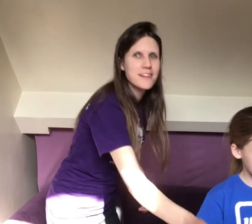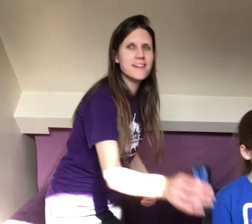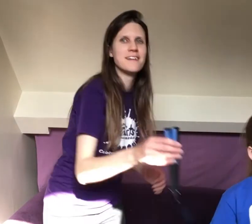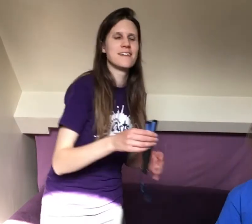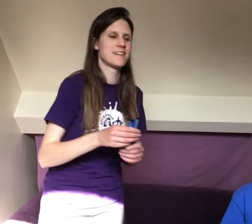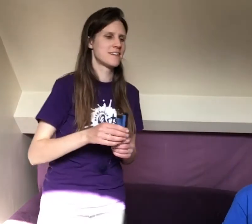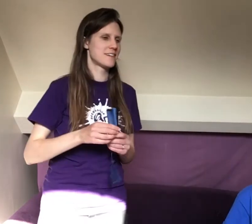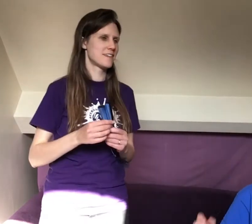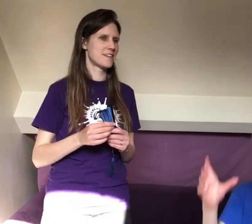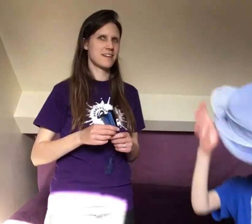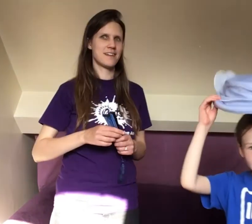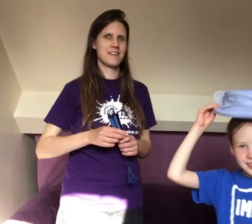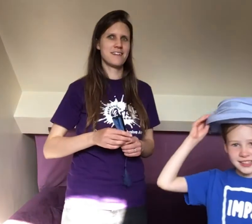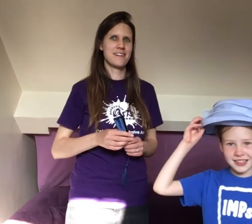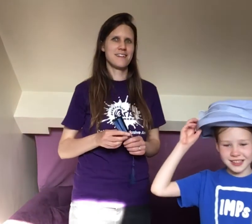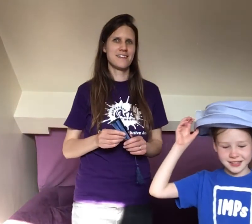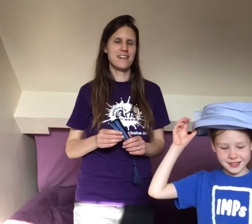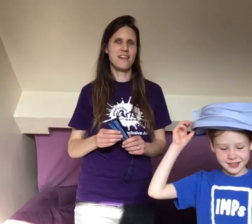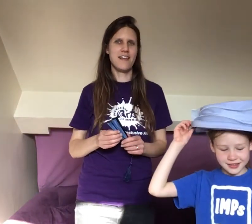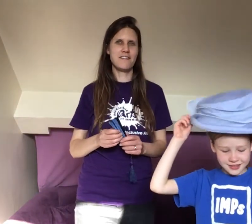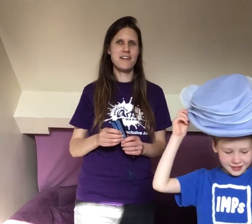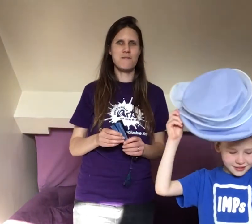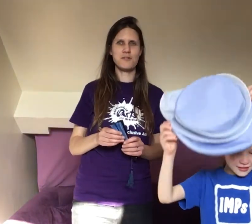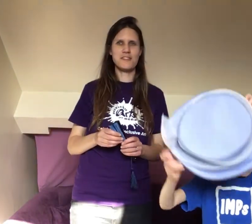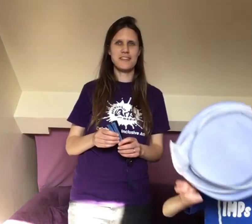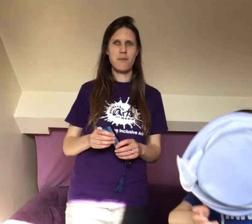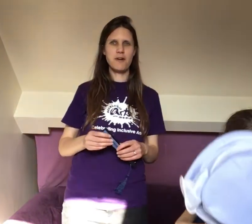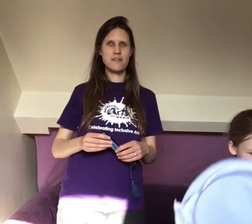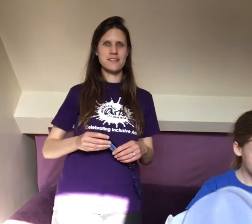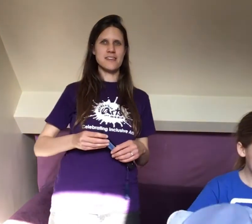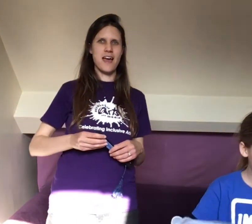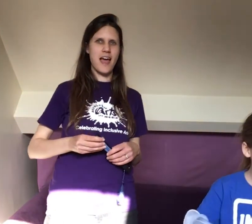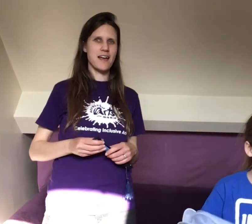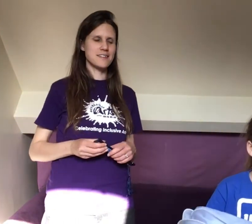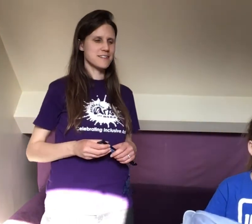And a hat. Lovely! From your dressing up box… a hat.